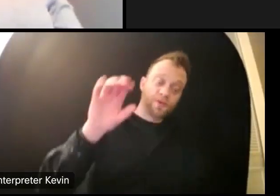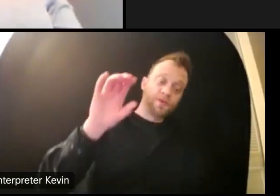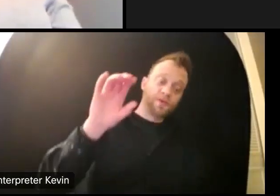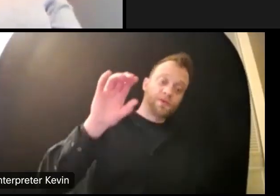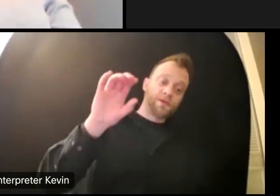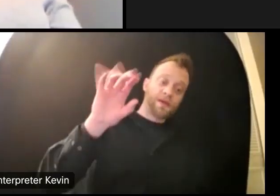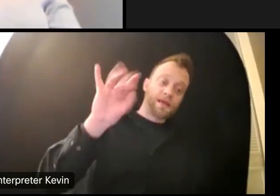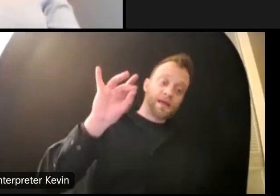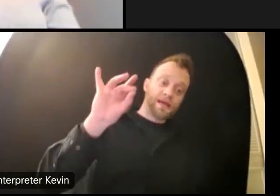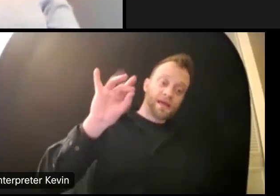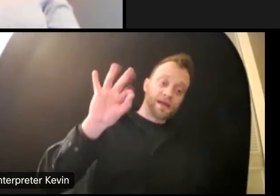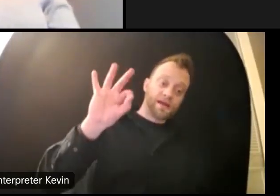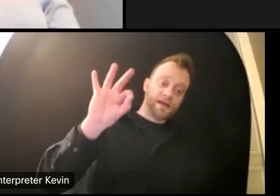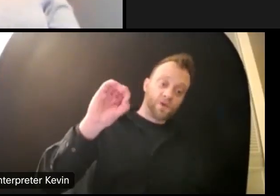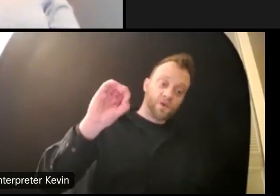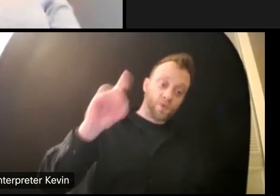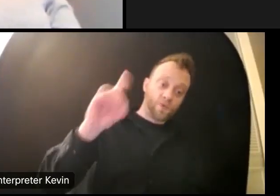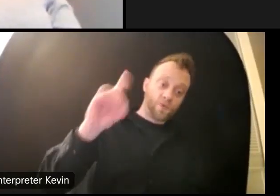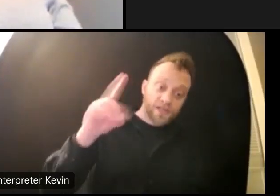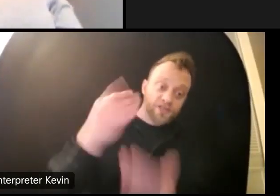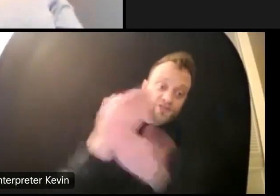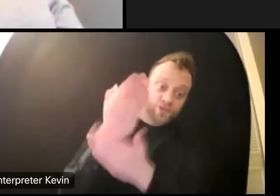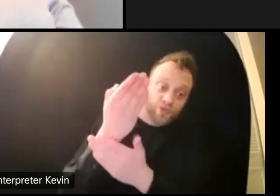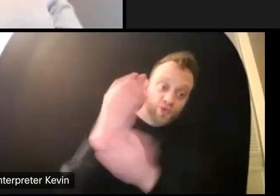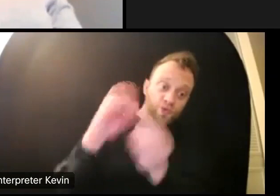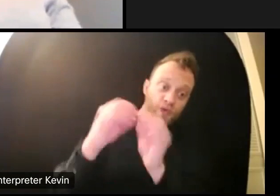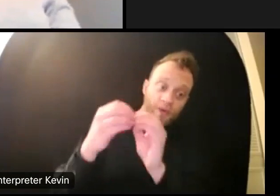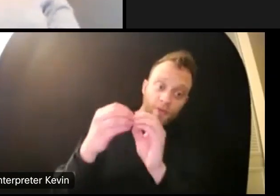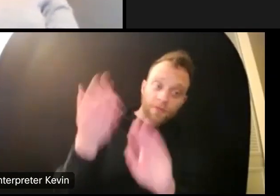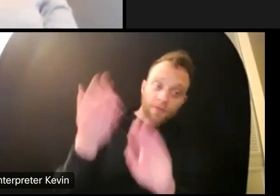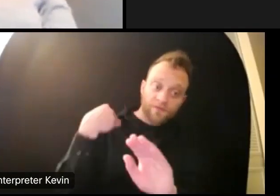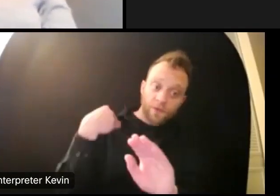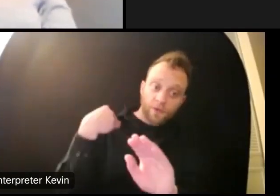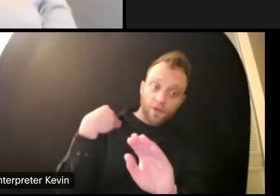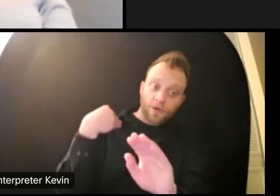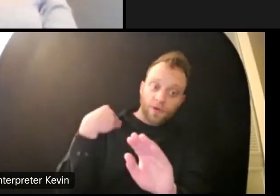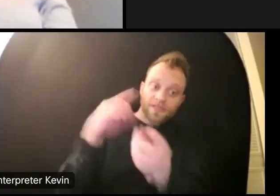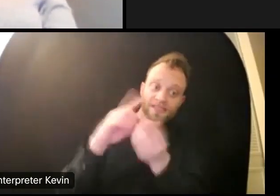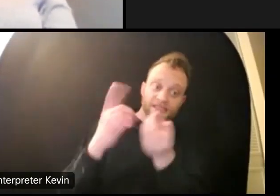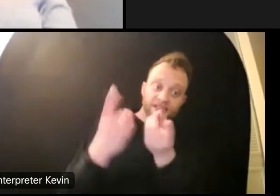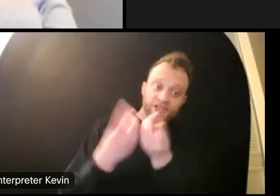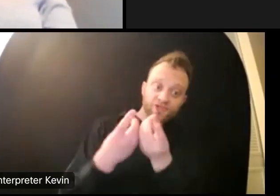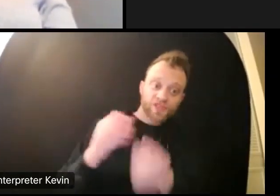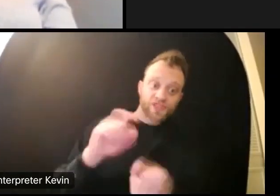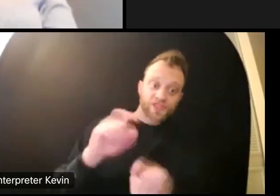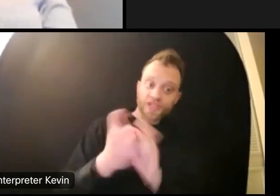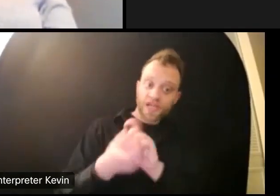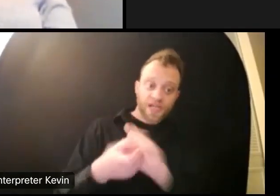8F01 that never existed, you will not be able to access that account